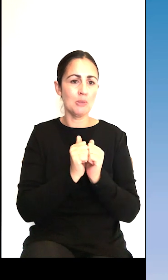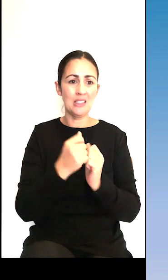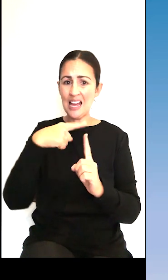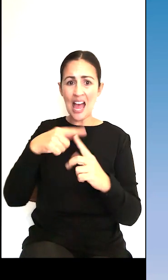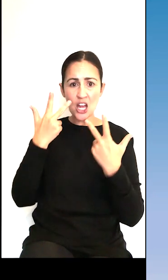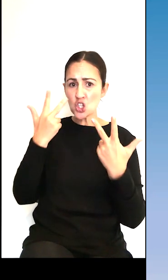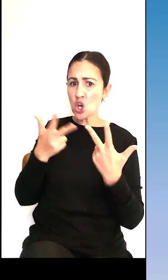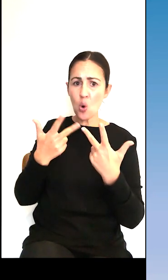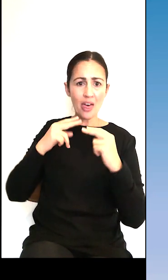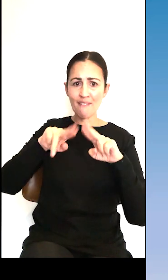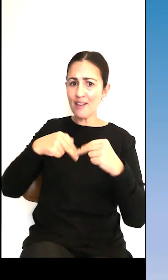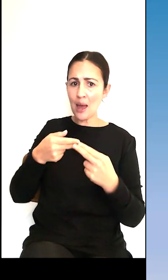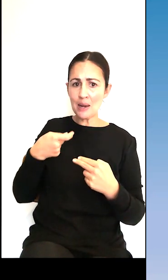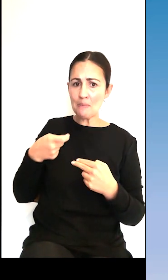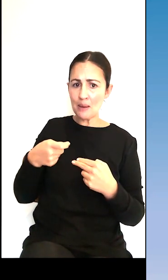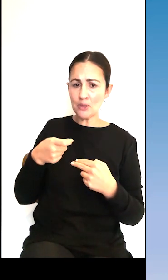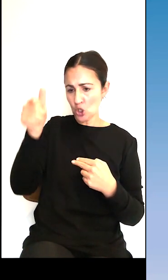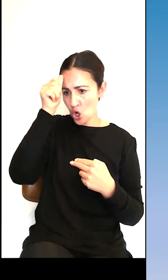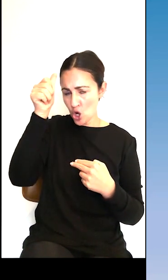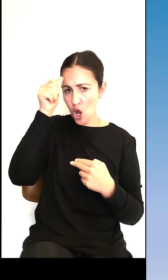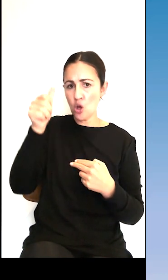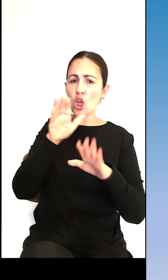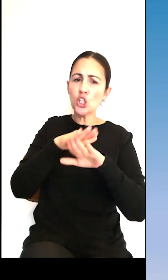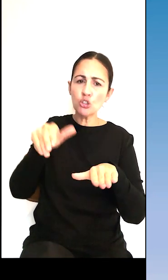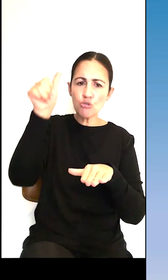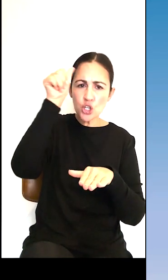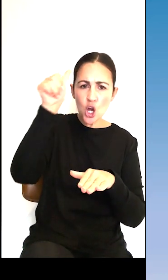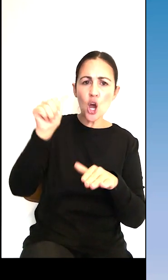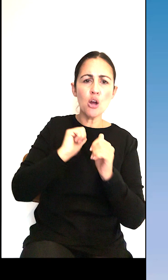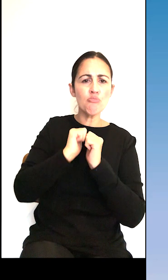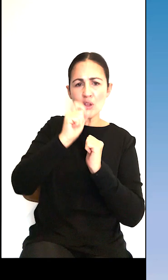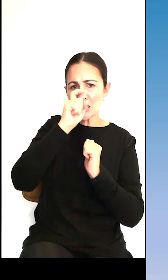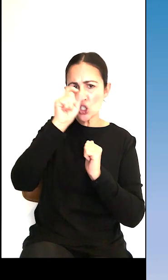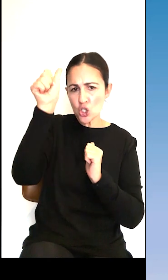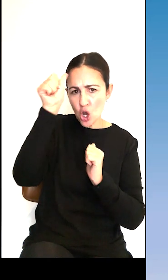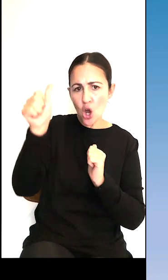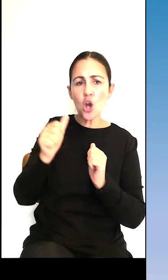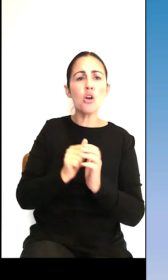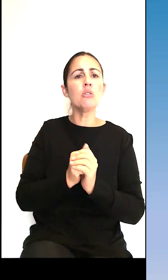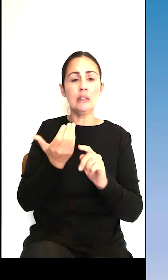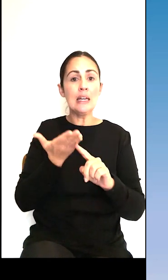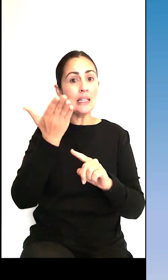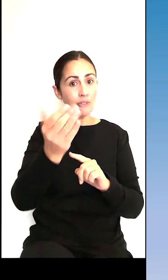so they all understand your wishes. Your usual doctor could have a copy or the clinic you attend,